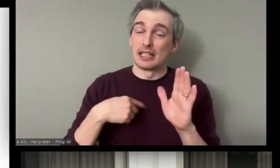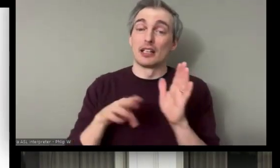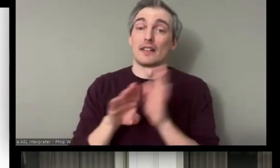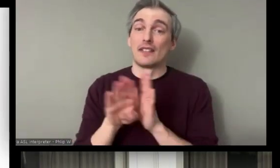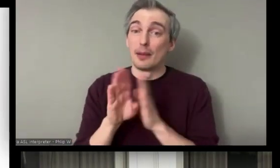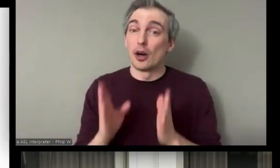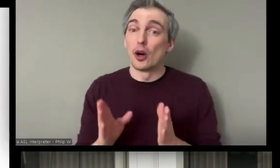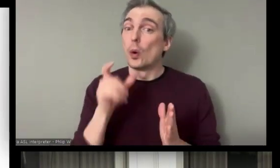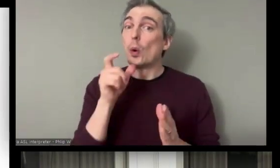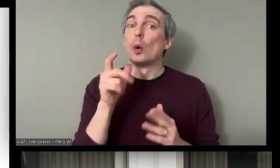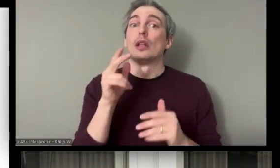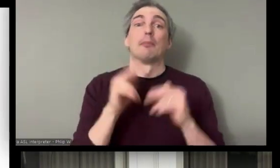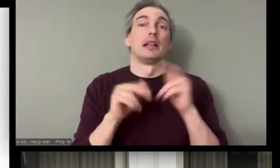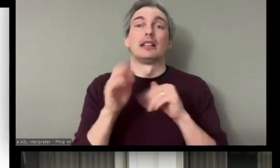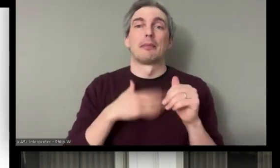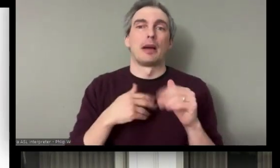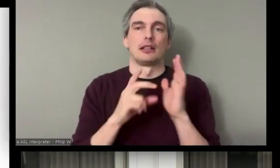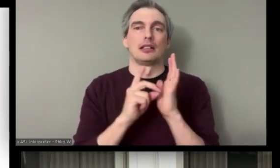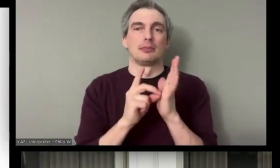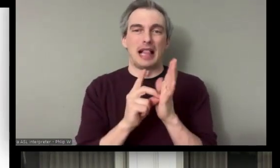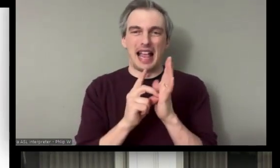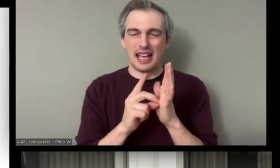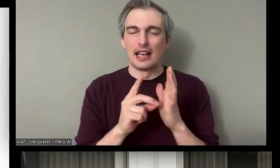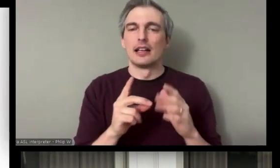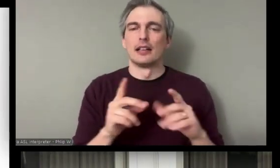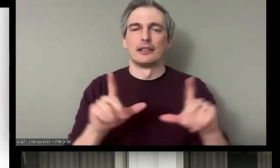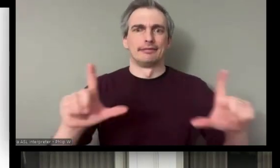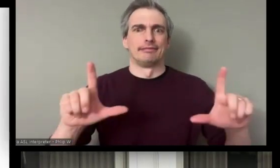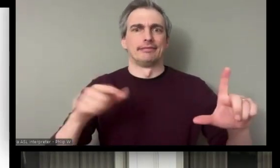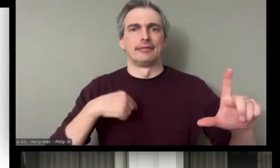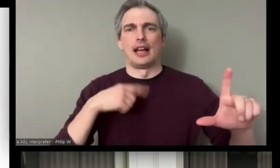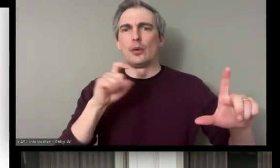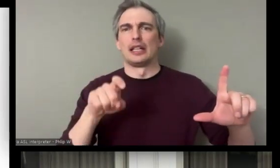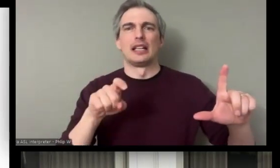And I would need to, like, position the captions for my world to do that.